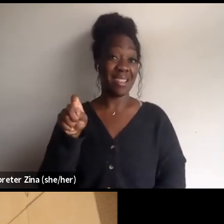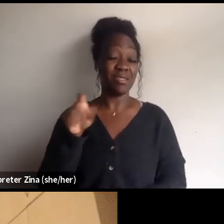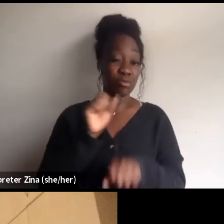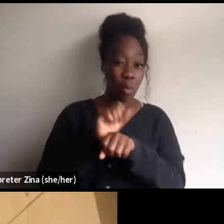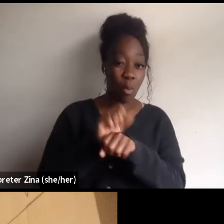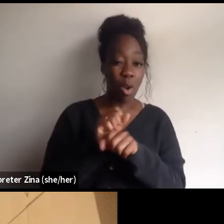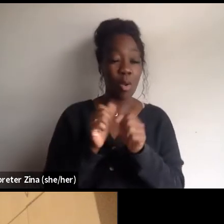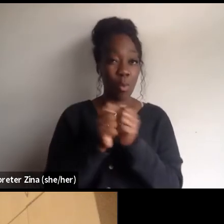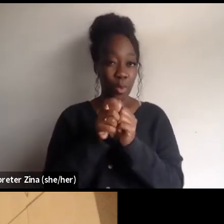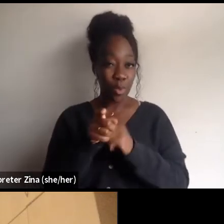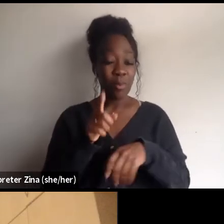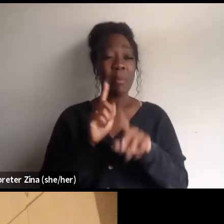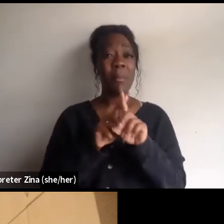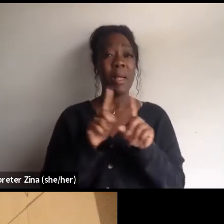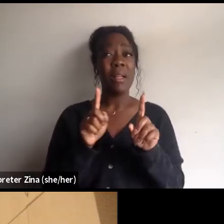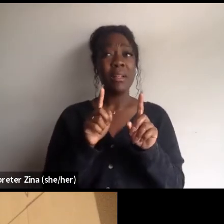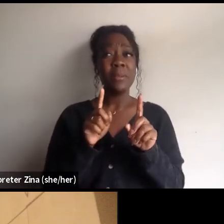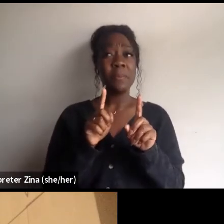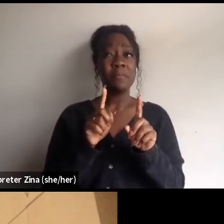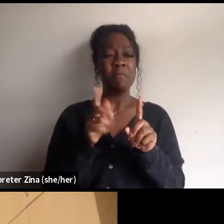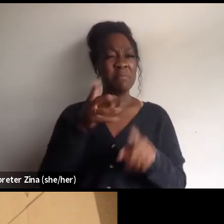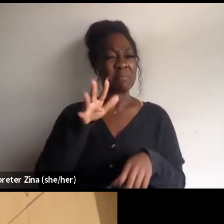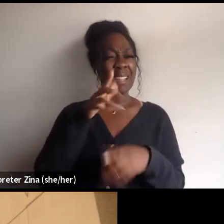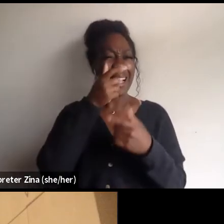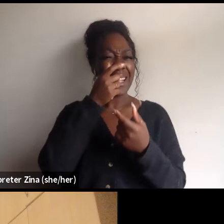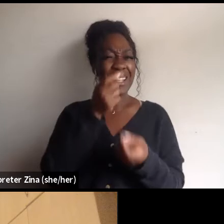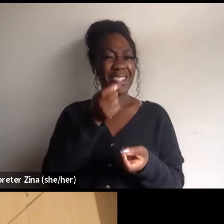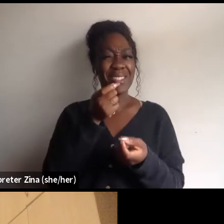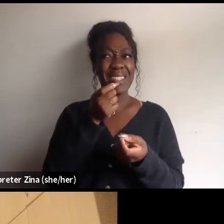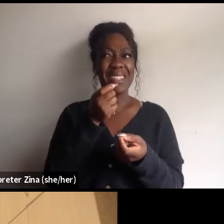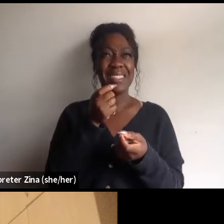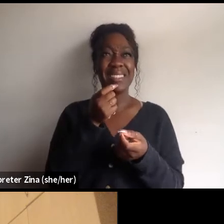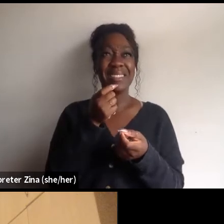I would also, so I'm quite interested to tap into spaces